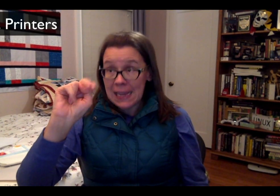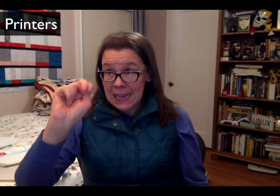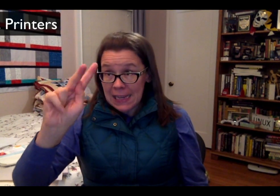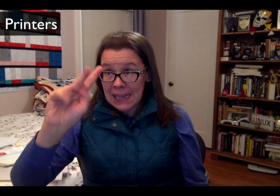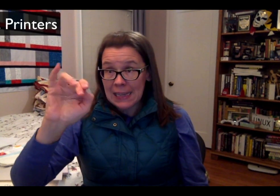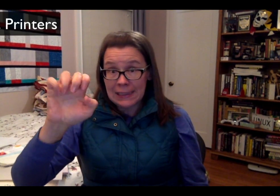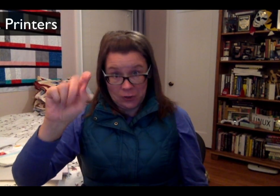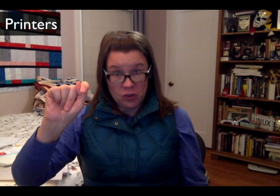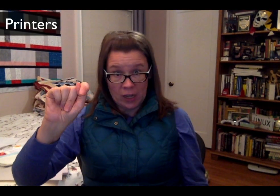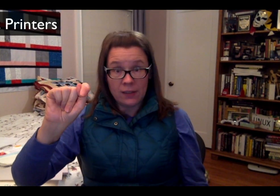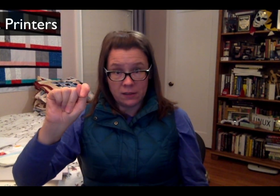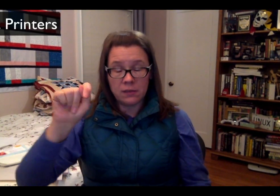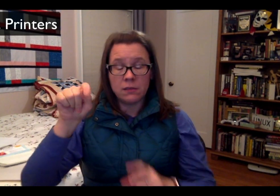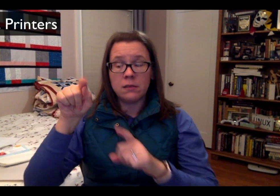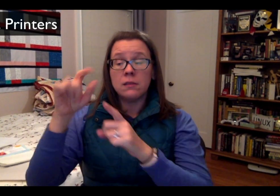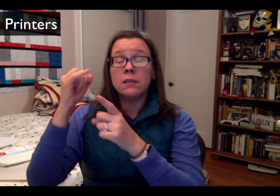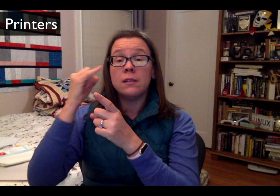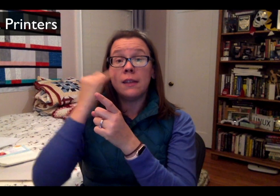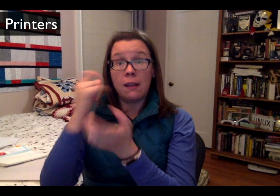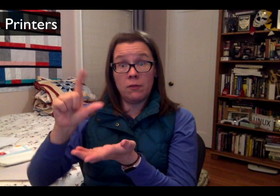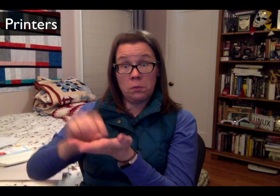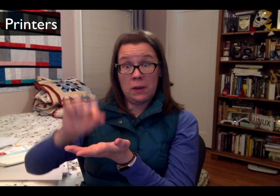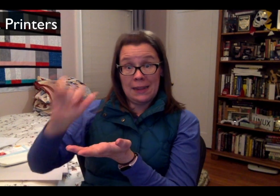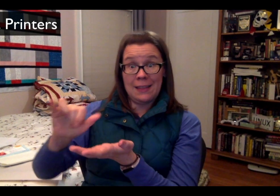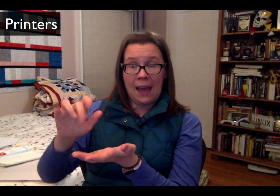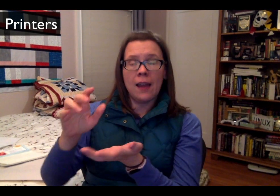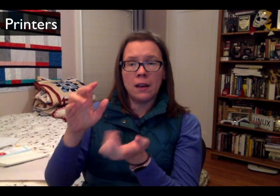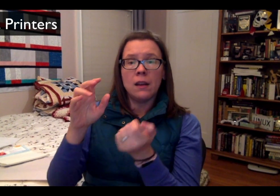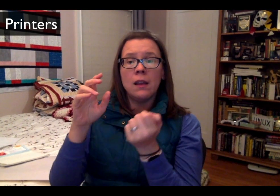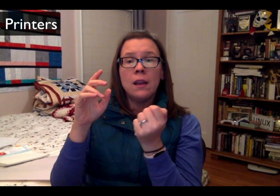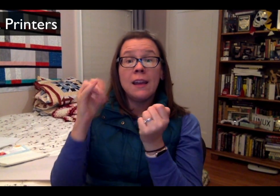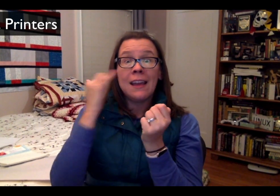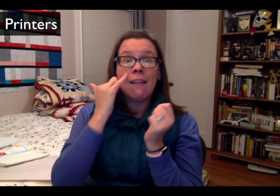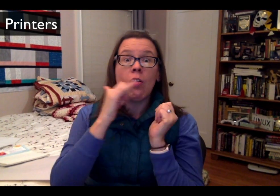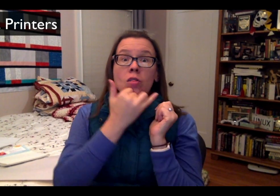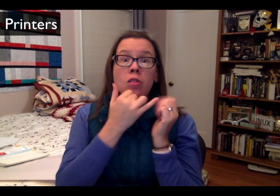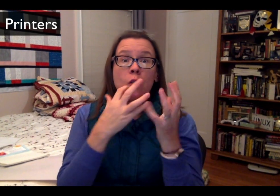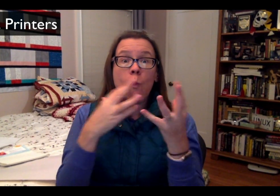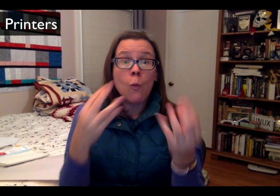the paper with my iron. For inkjet printers, I don't have one.